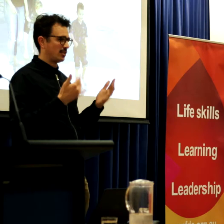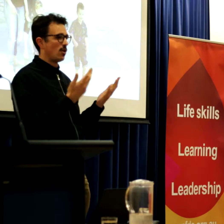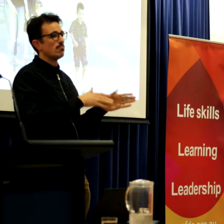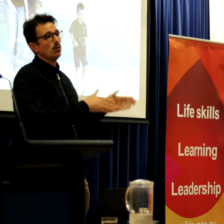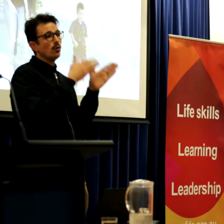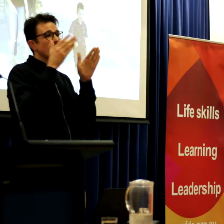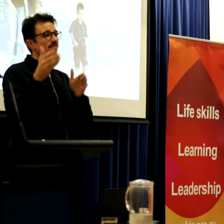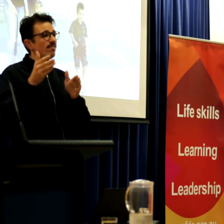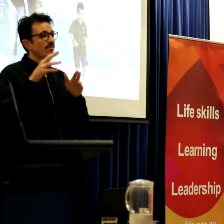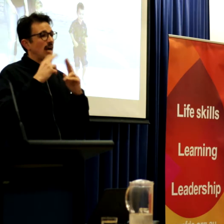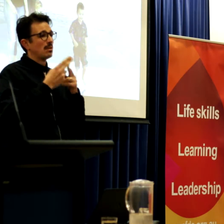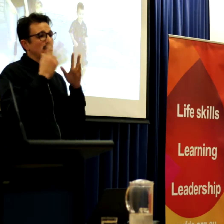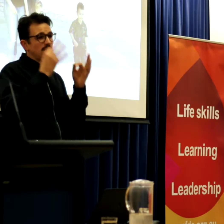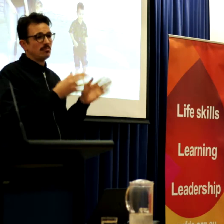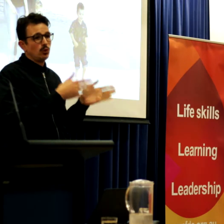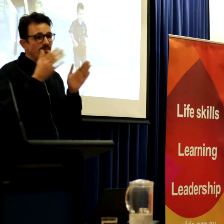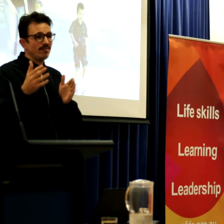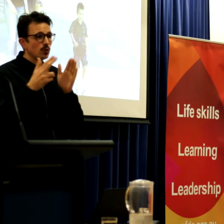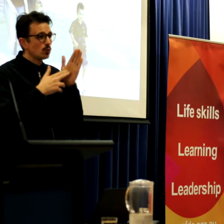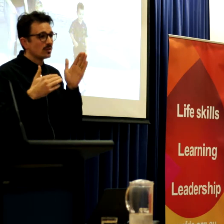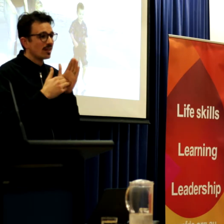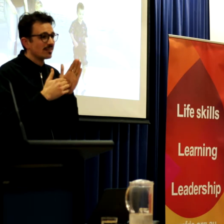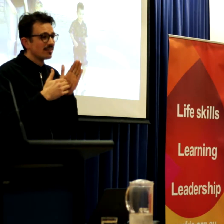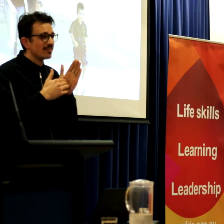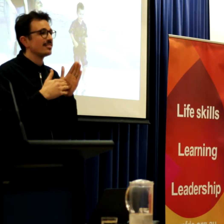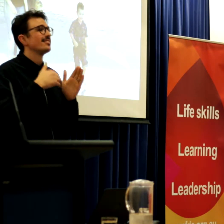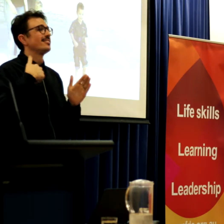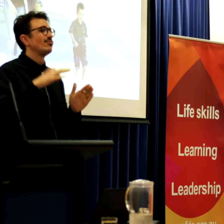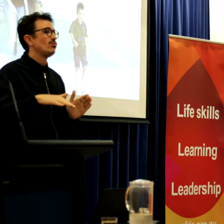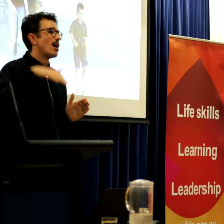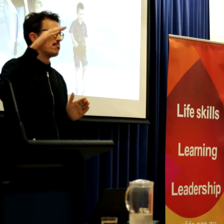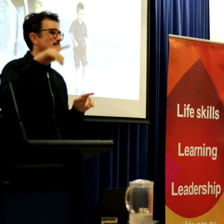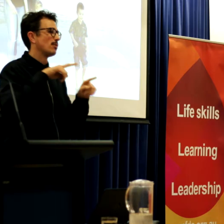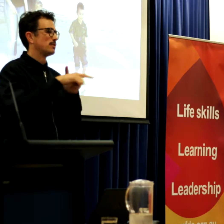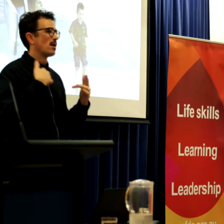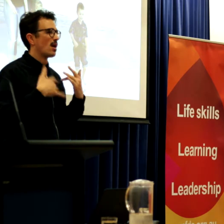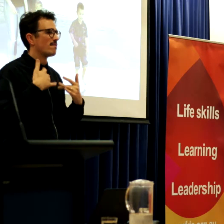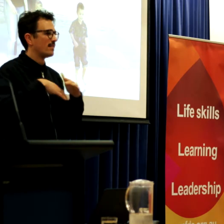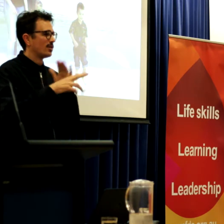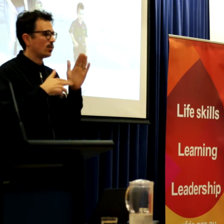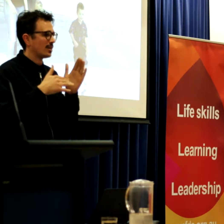South Africa wasn’t as advanced as we are here. So we actually moved to New Zealand first, and I grew up in New Zealand,